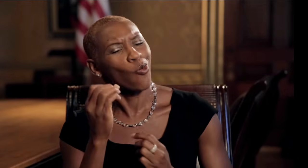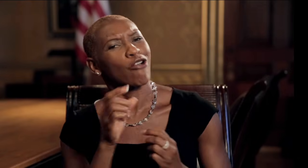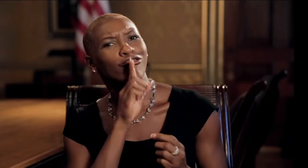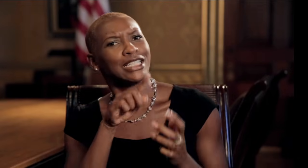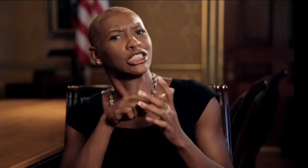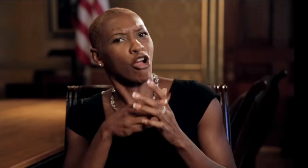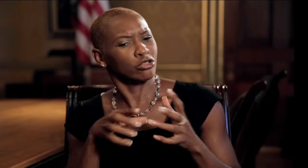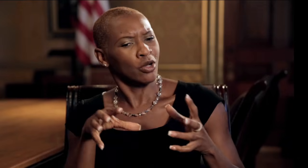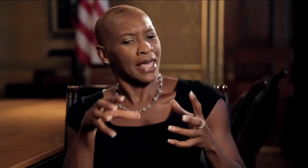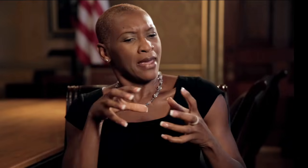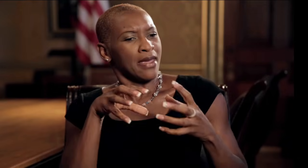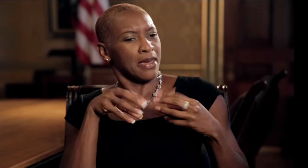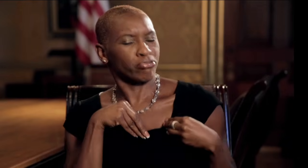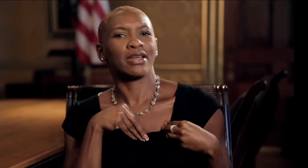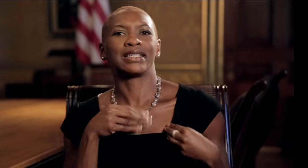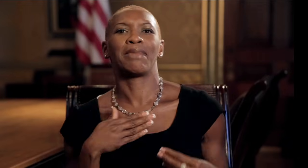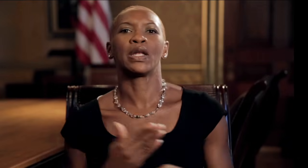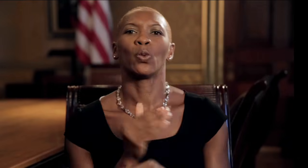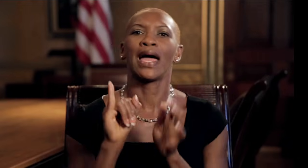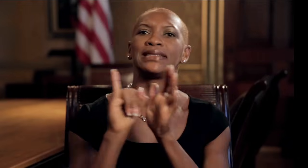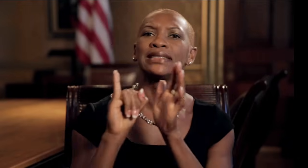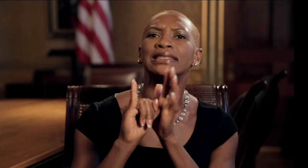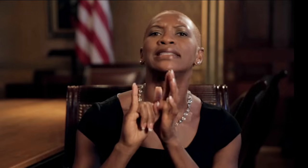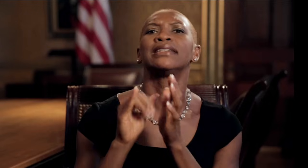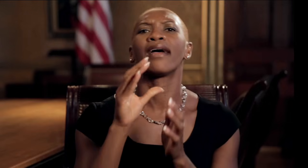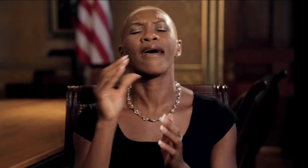I began to embrace my new identity.